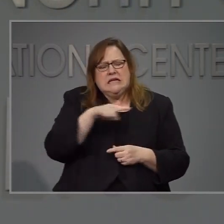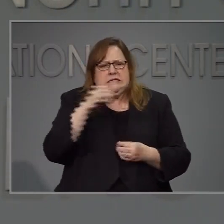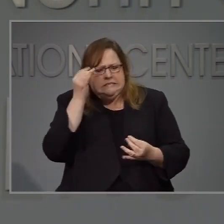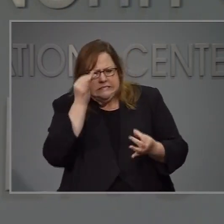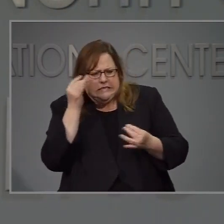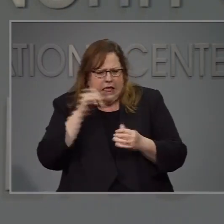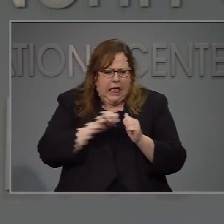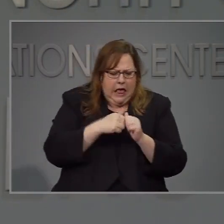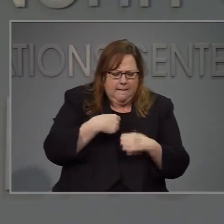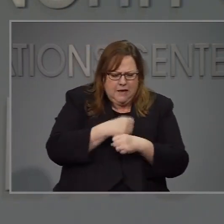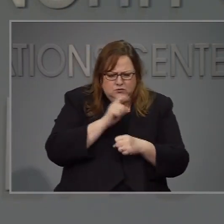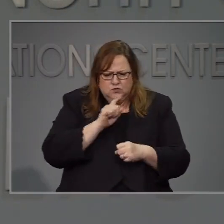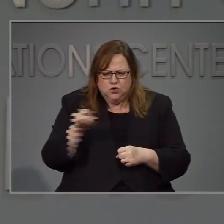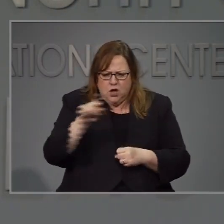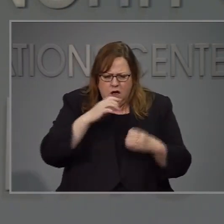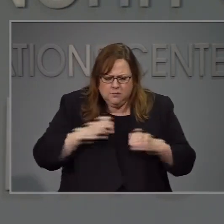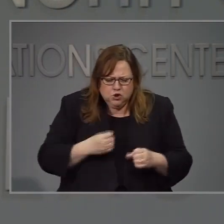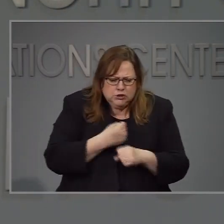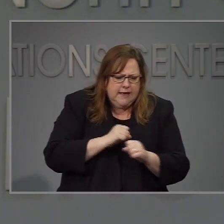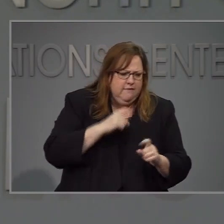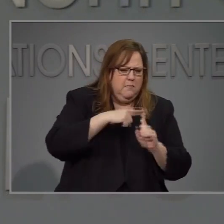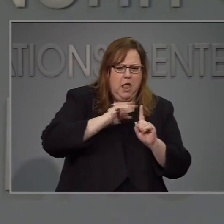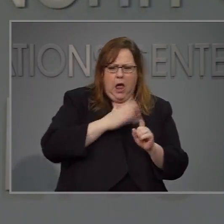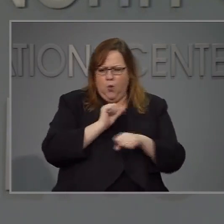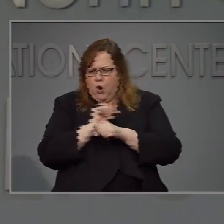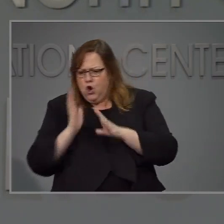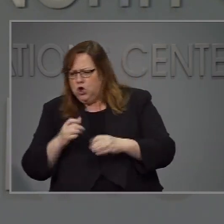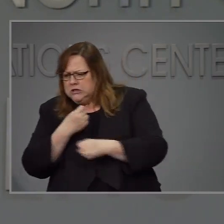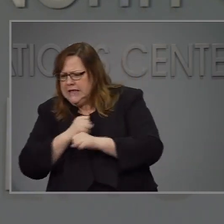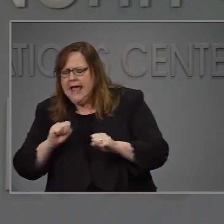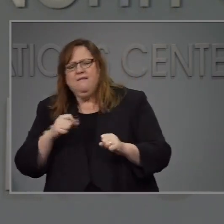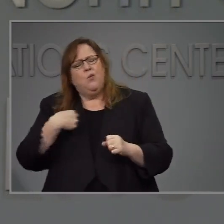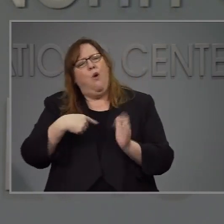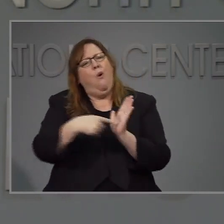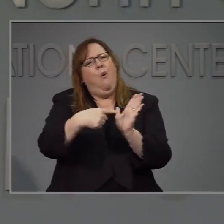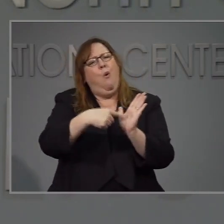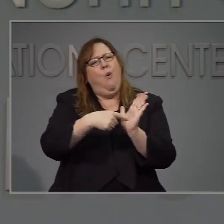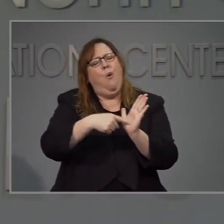FRIDAY EVENING AND SOME MAY CHOOSE NOT OPEN AT ALL. SHOW THEM THE COURTESY OF PATIENTS THAT THEY WERE IN SO THAT AS